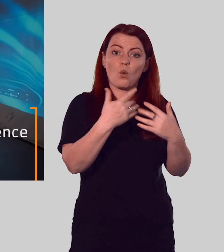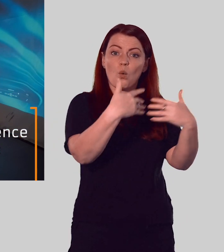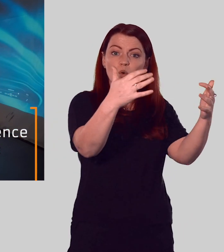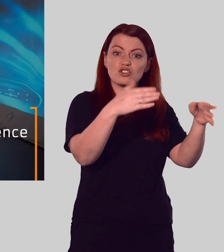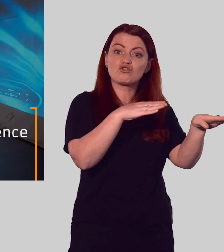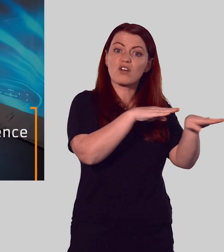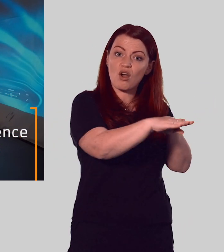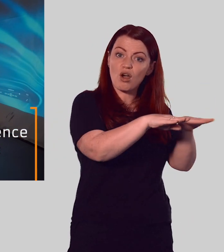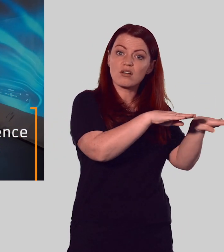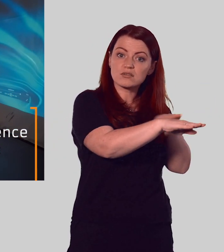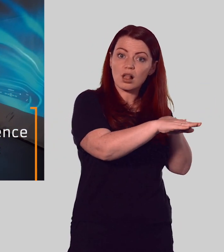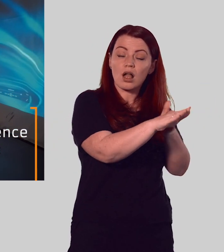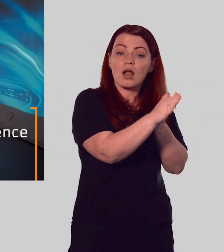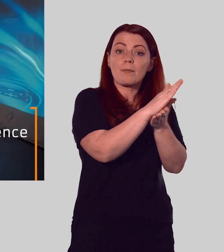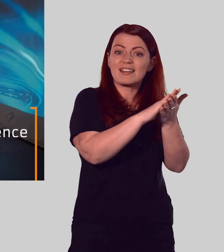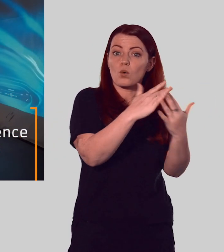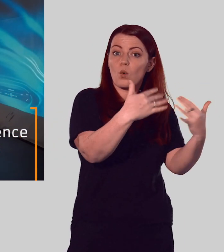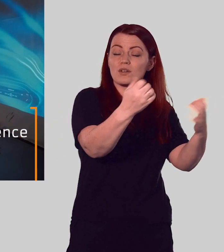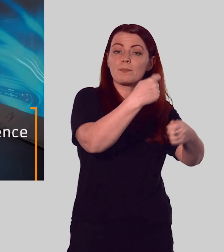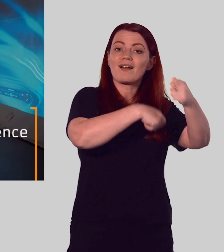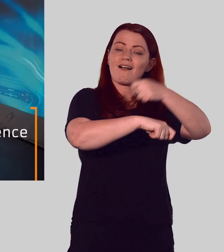is more familiar before the digital performance begins.